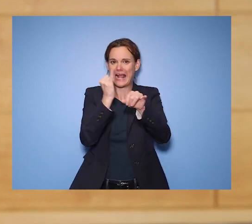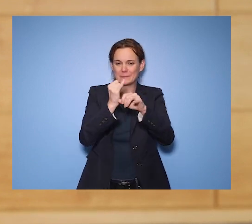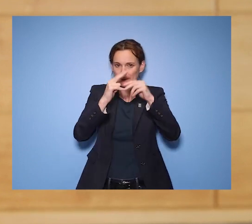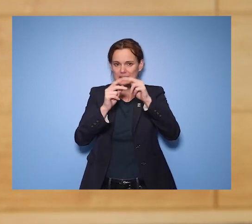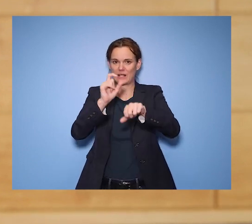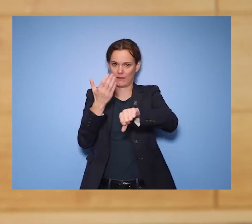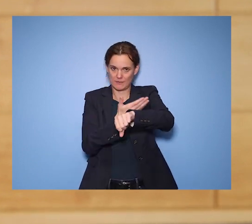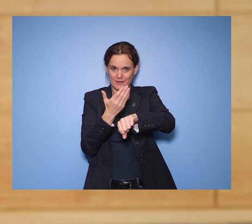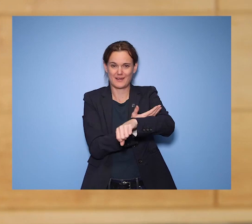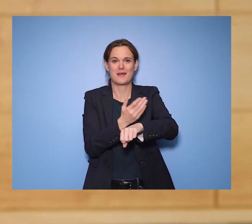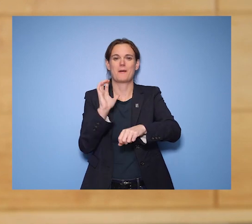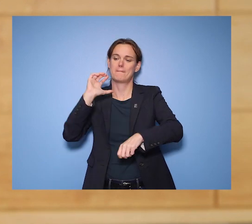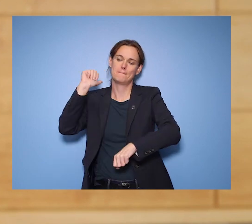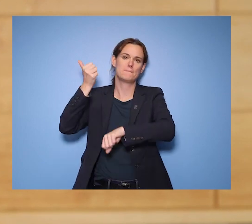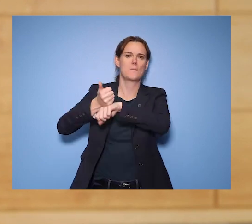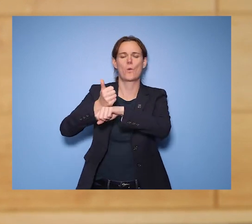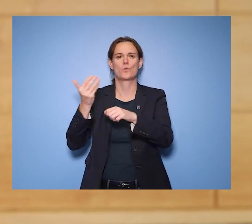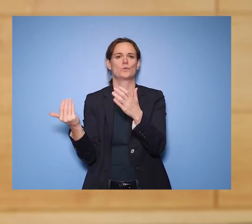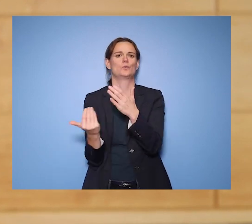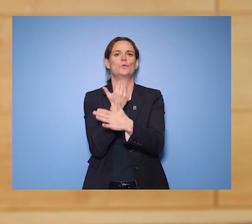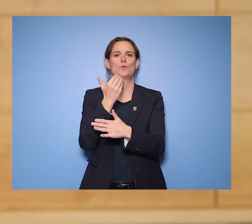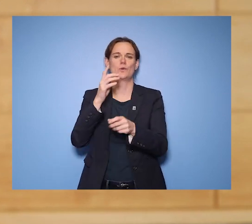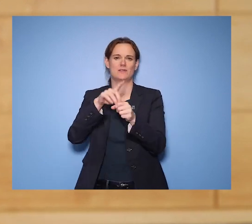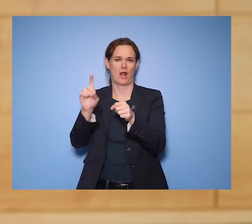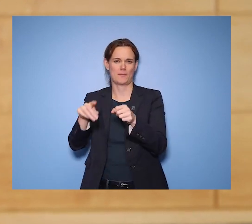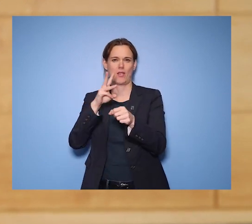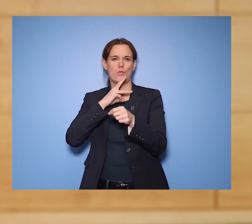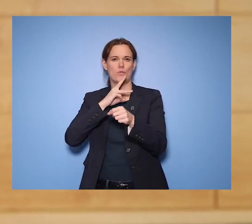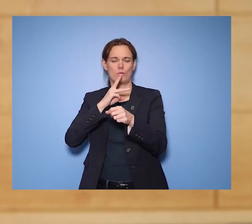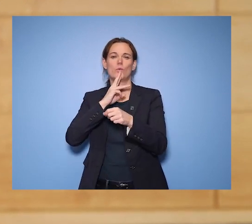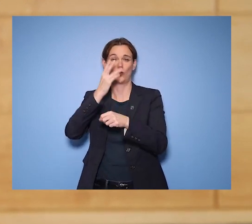it also resulted in the new campus on the waterfront in Dartmouth. This helped foster